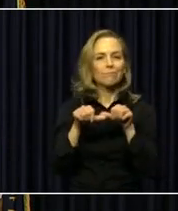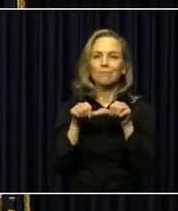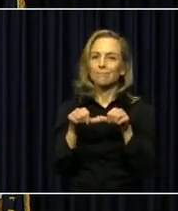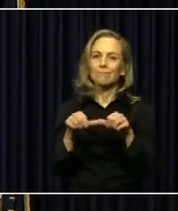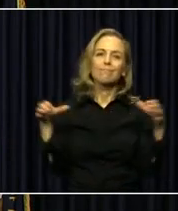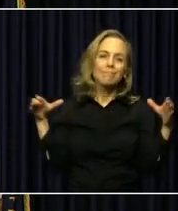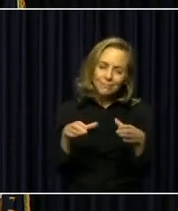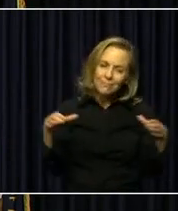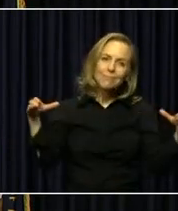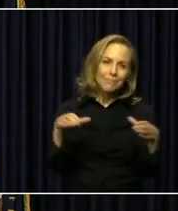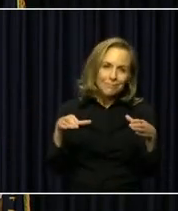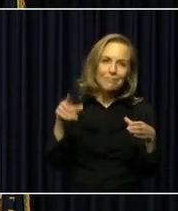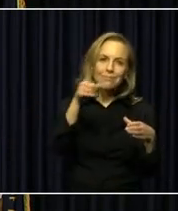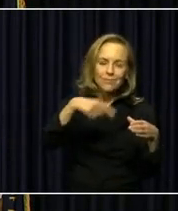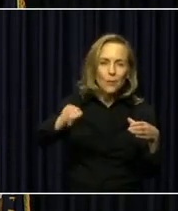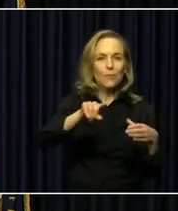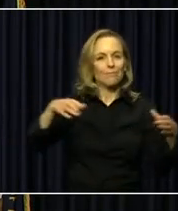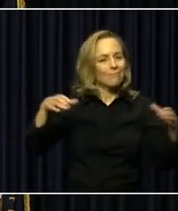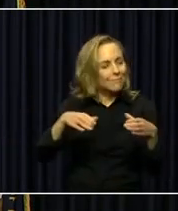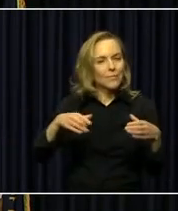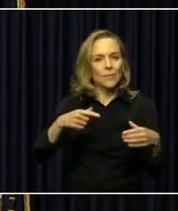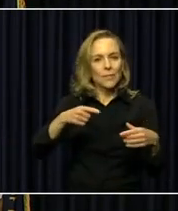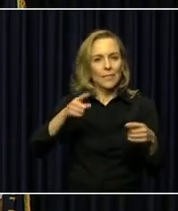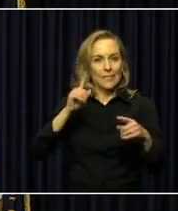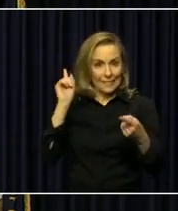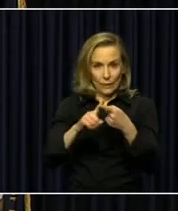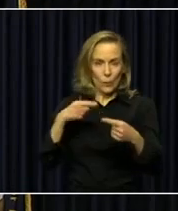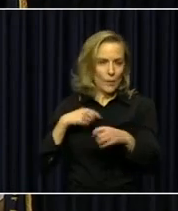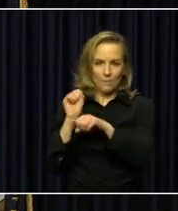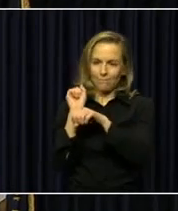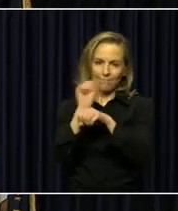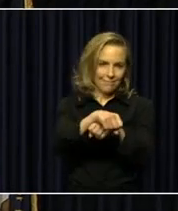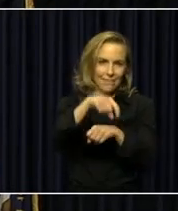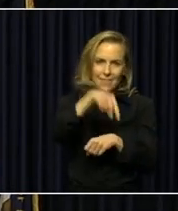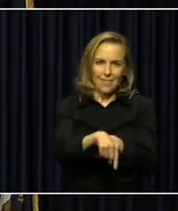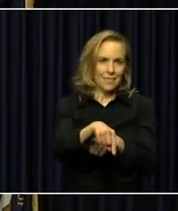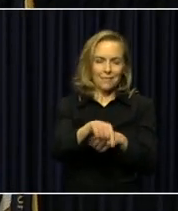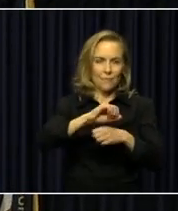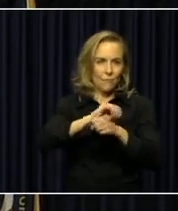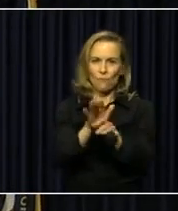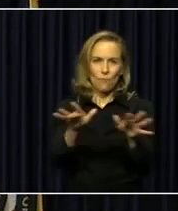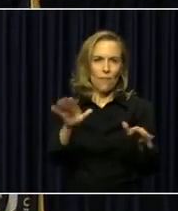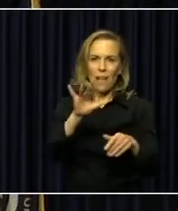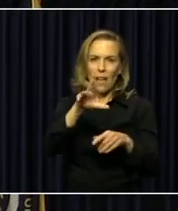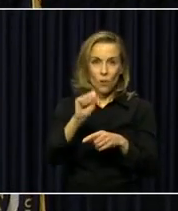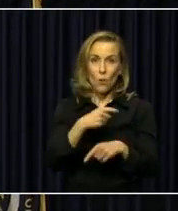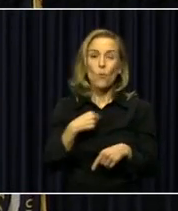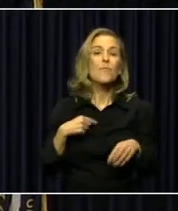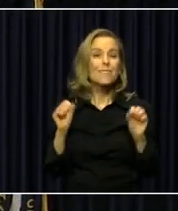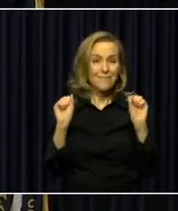AND LET'S START THE WAY WE ALWAYS START, BY SAYING AND KNOWING THAT WE WILL GET THROUGH THIS, WE WILL GET THROUGH THIS TOGETHER.